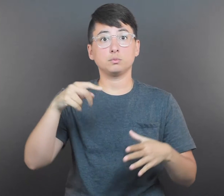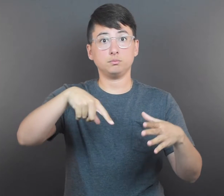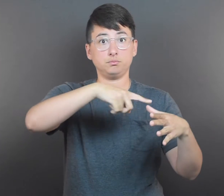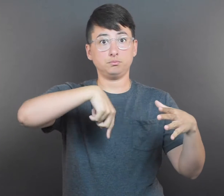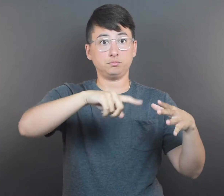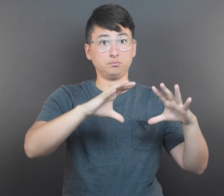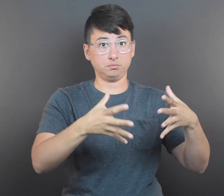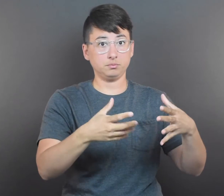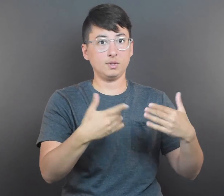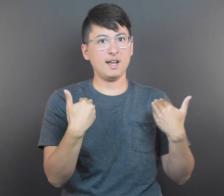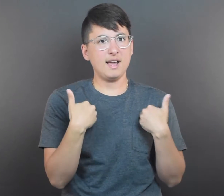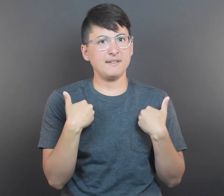said Galaydh.